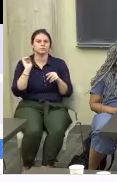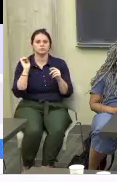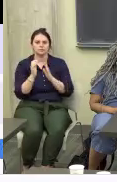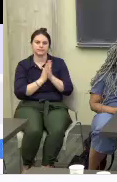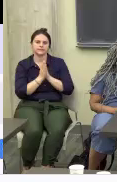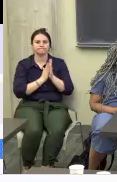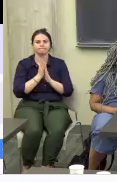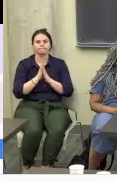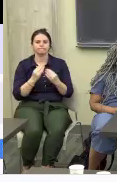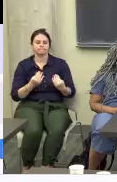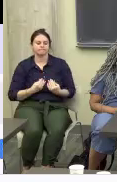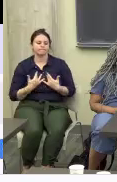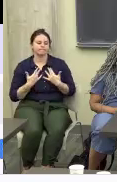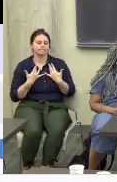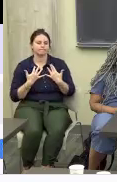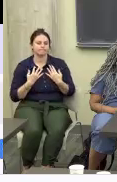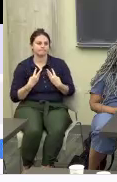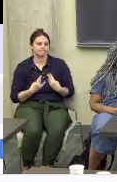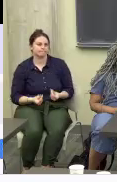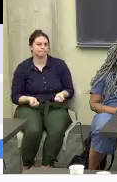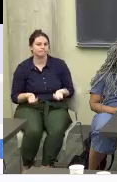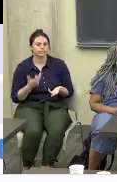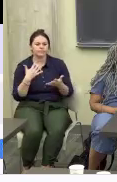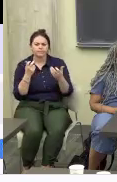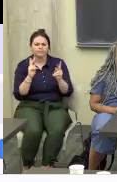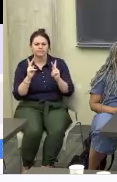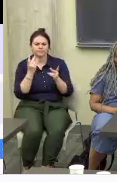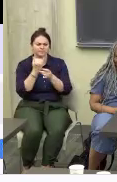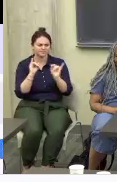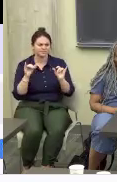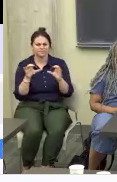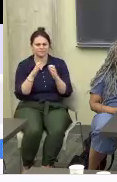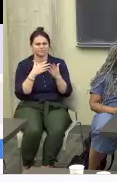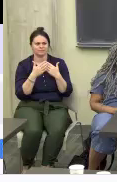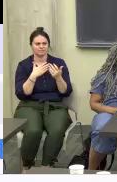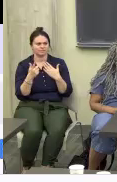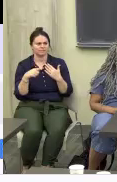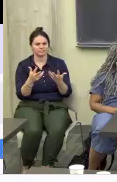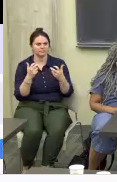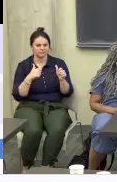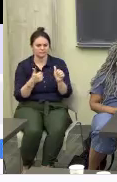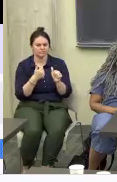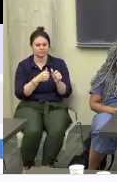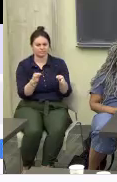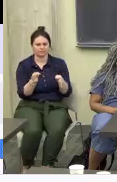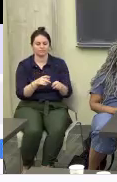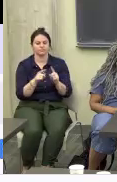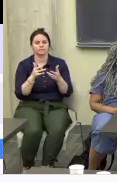I want to make sure that, I mean, I want people to be independent and to do whatever you want to pursue. But I want to make sure that we